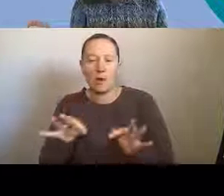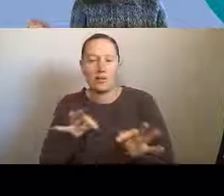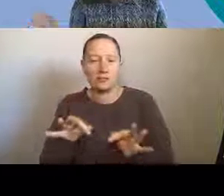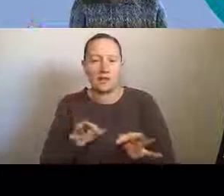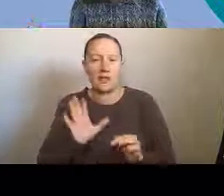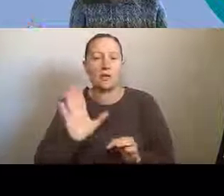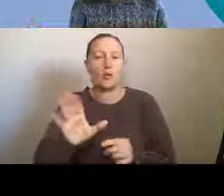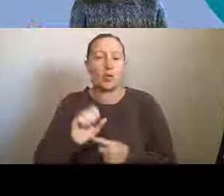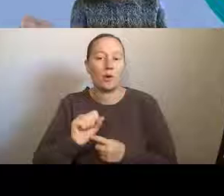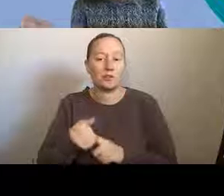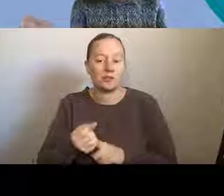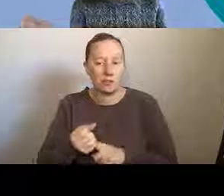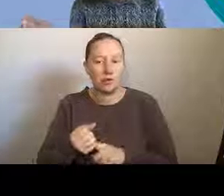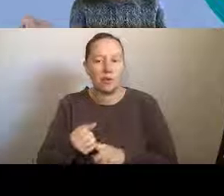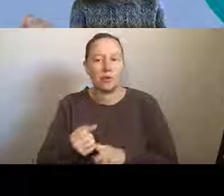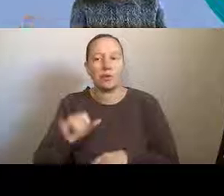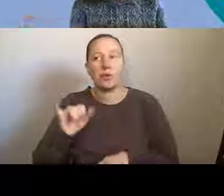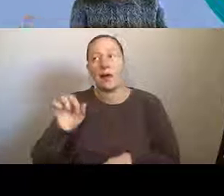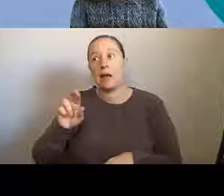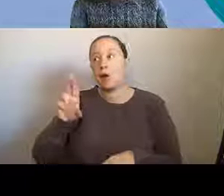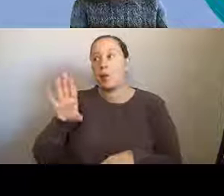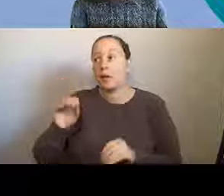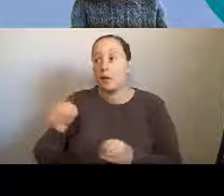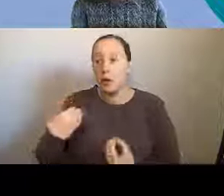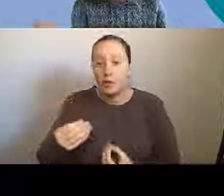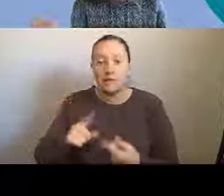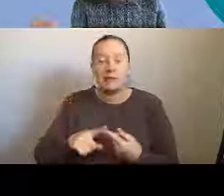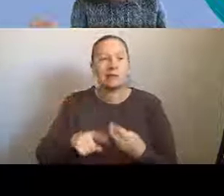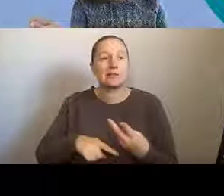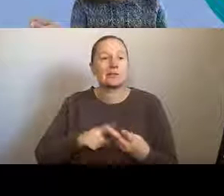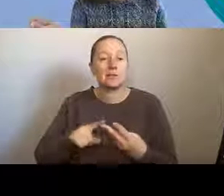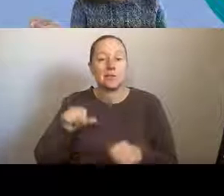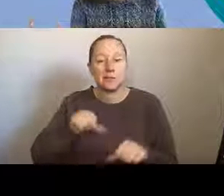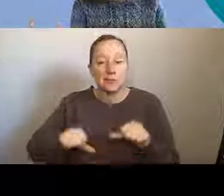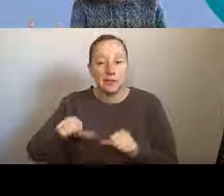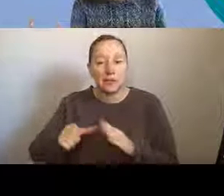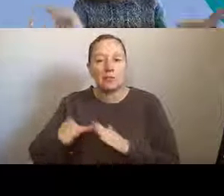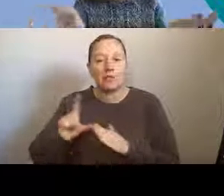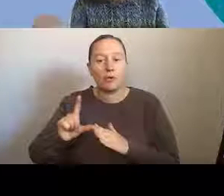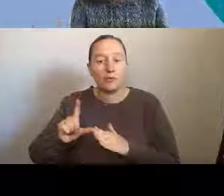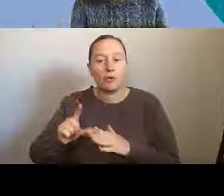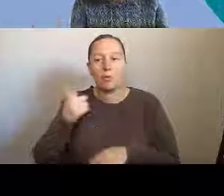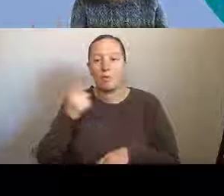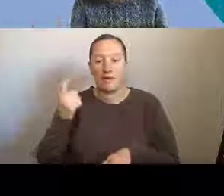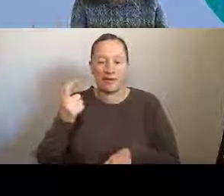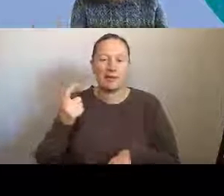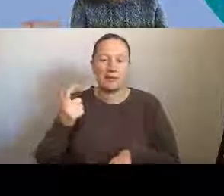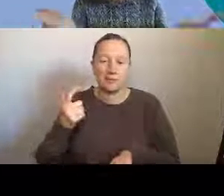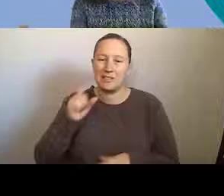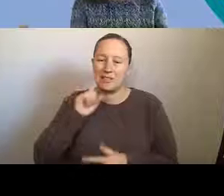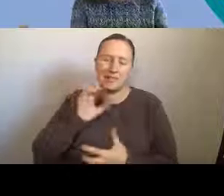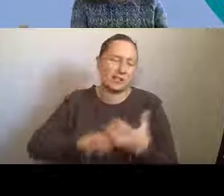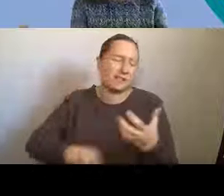to either your IRB office or your scientific reviewers, because it is really confusing. When you use those words